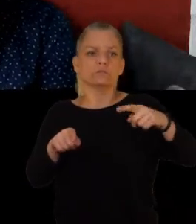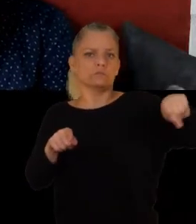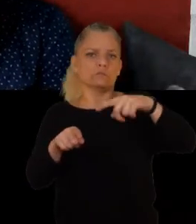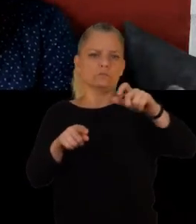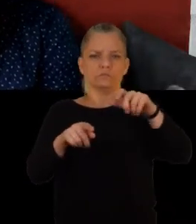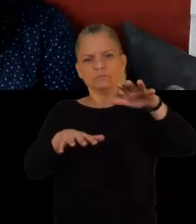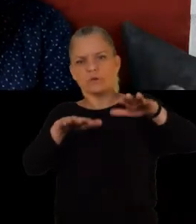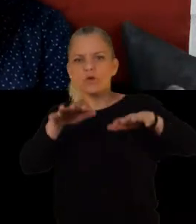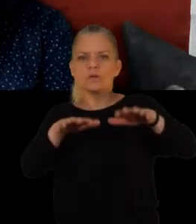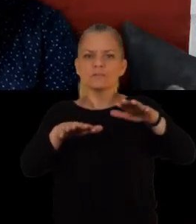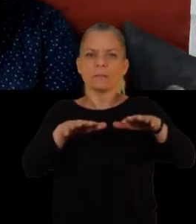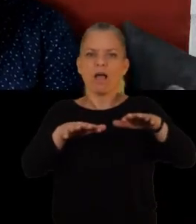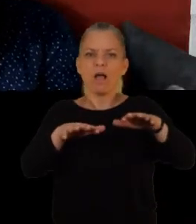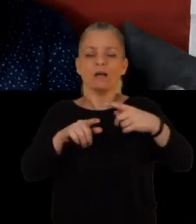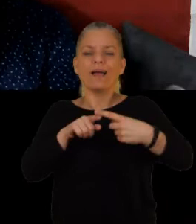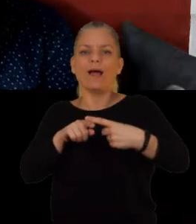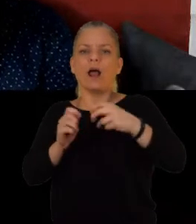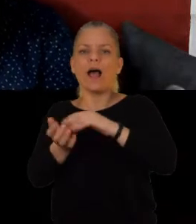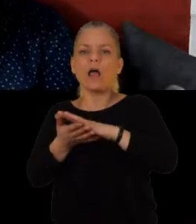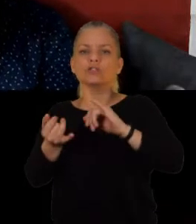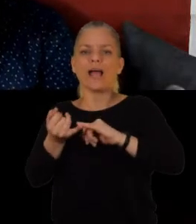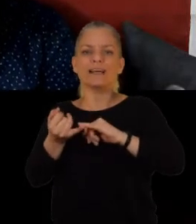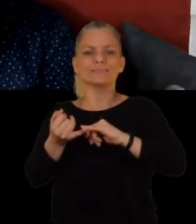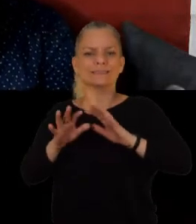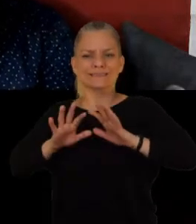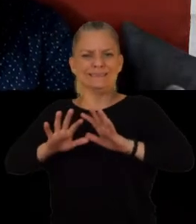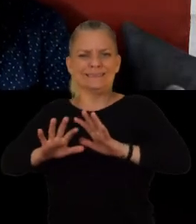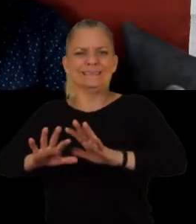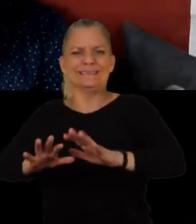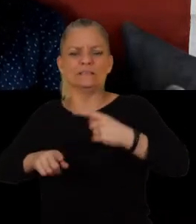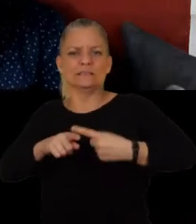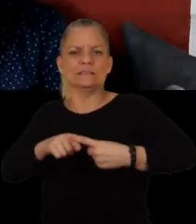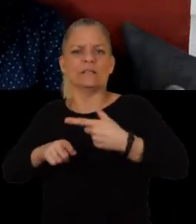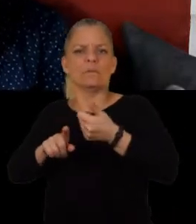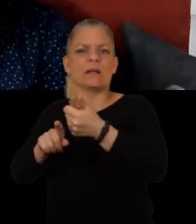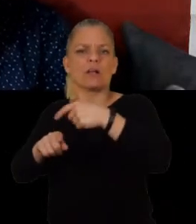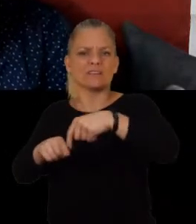more in common than Canada and in England whereas England is the NHS that's really pushing forward